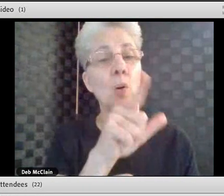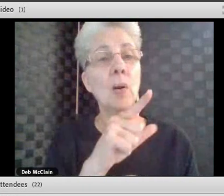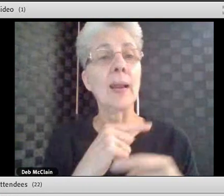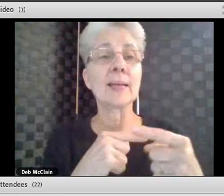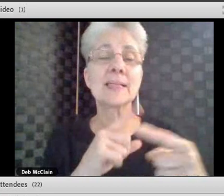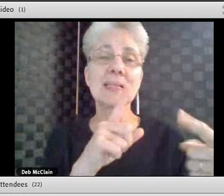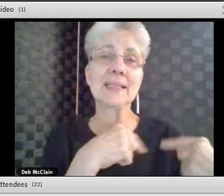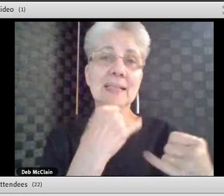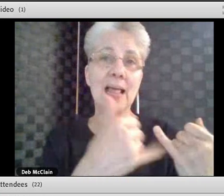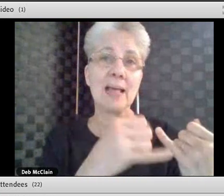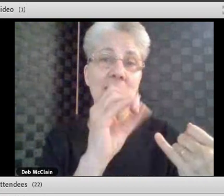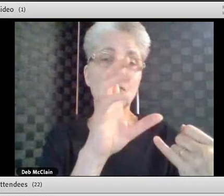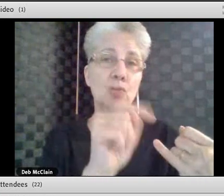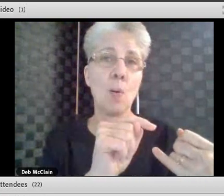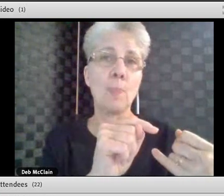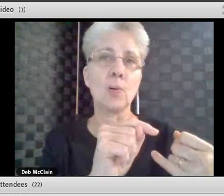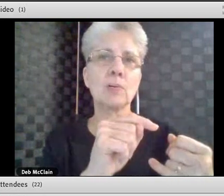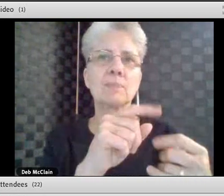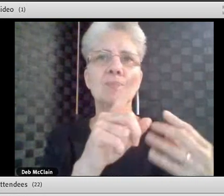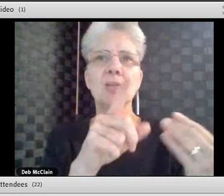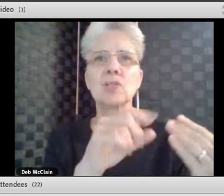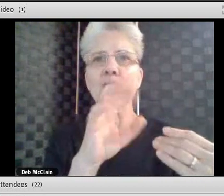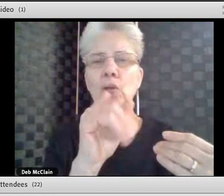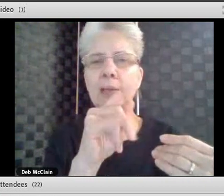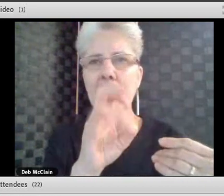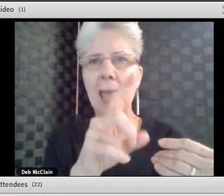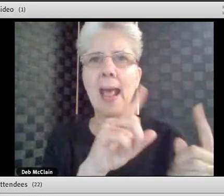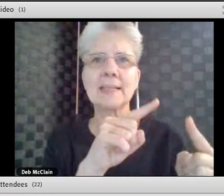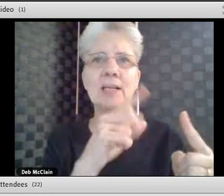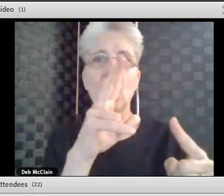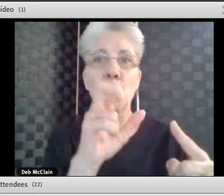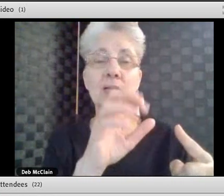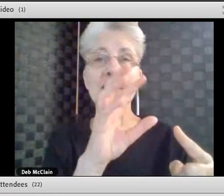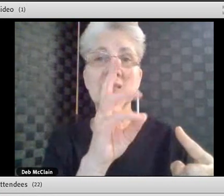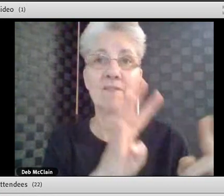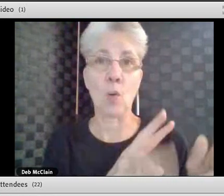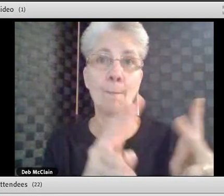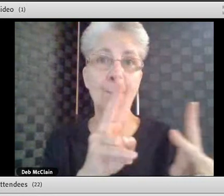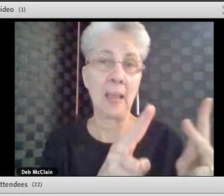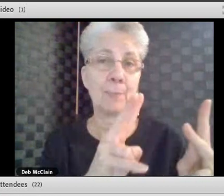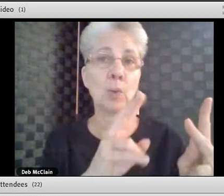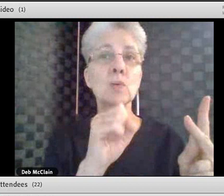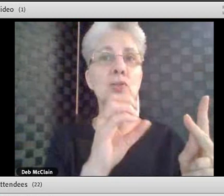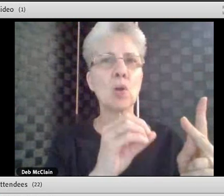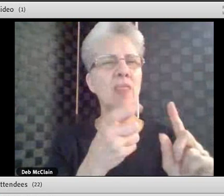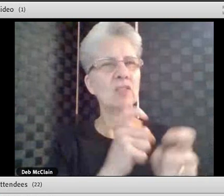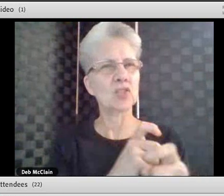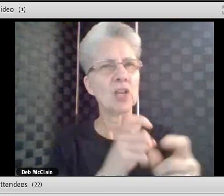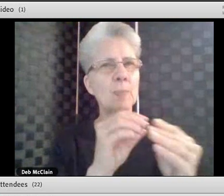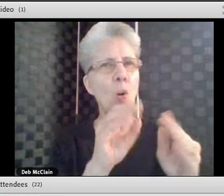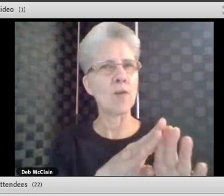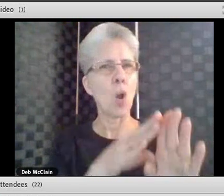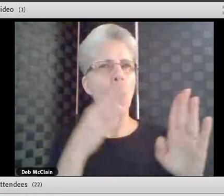For the the Air University Library's, since last October, they've circulated and had attendance 364 people.